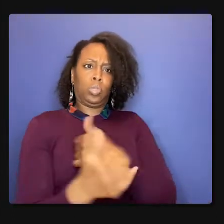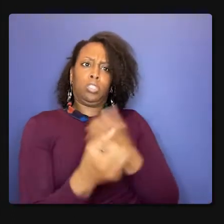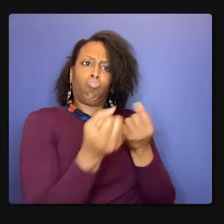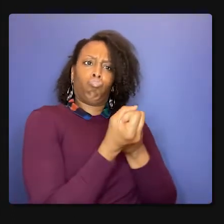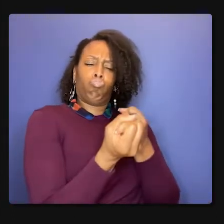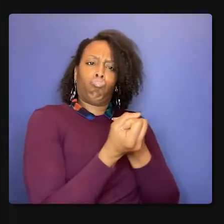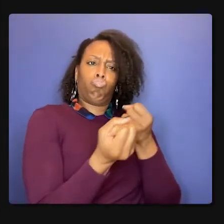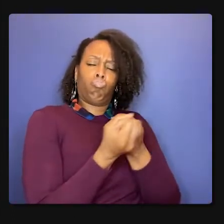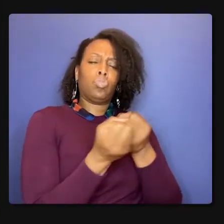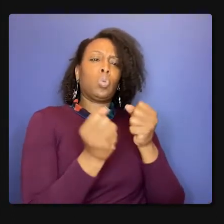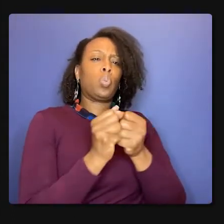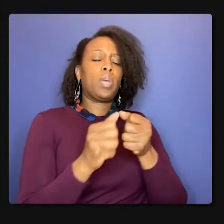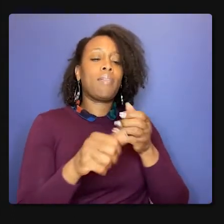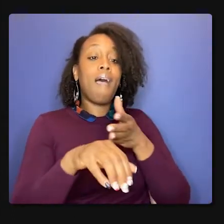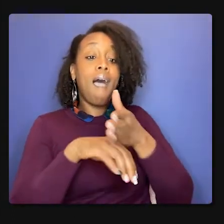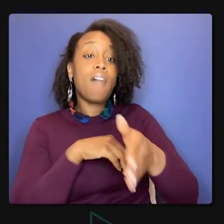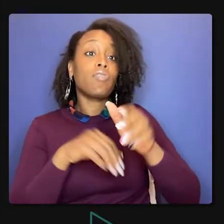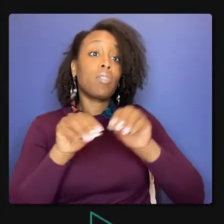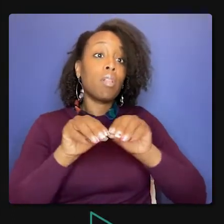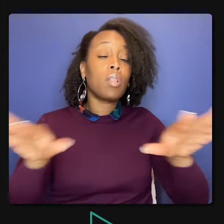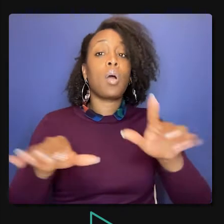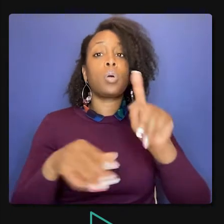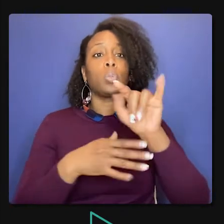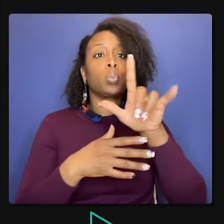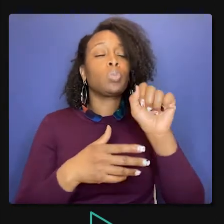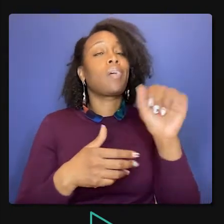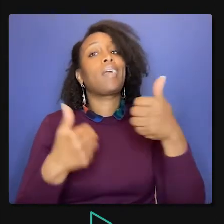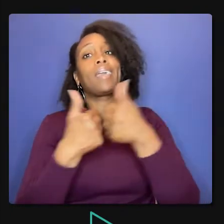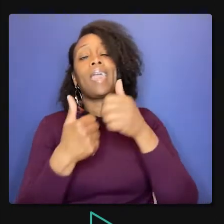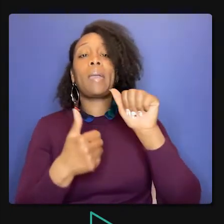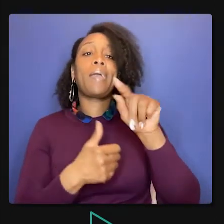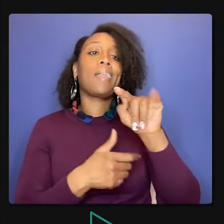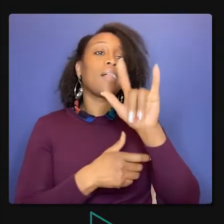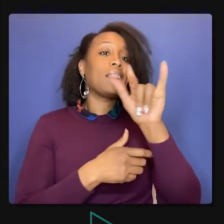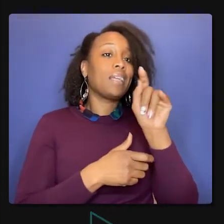with a host of post-launch tools such as game analytics and sales data.